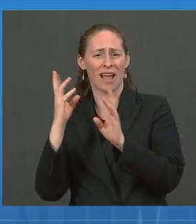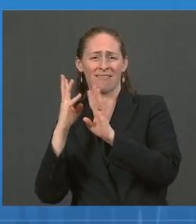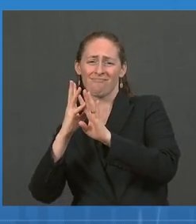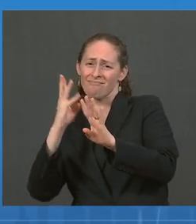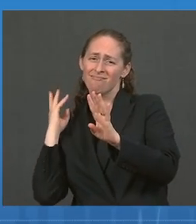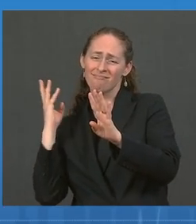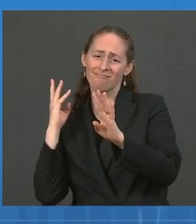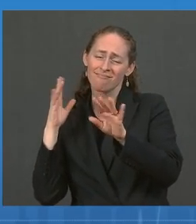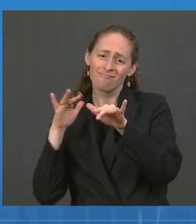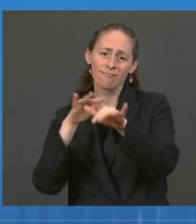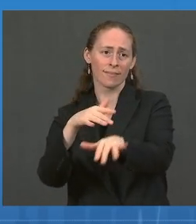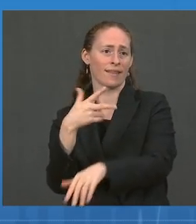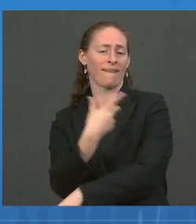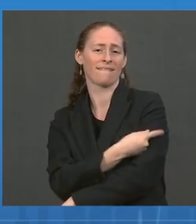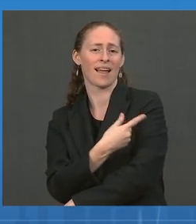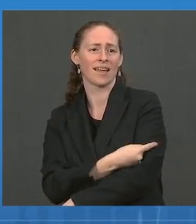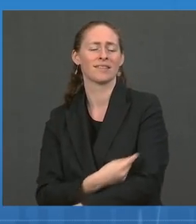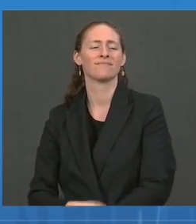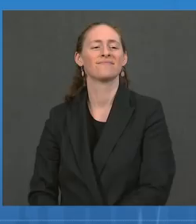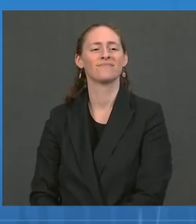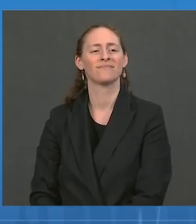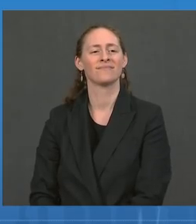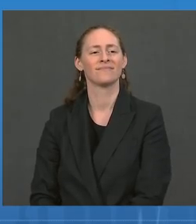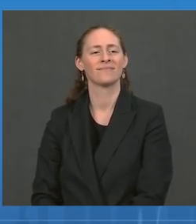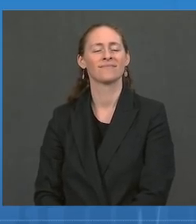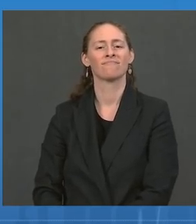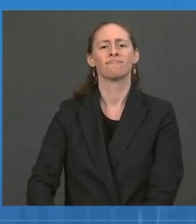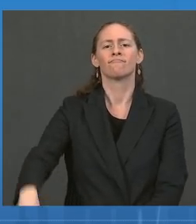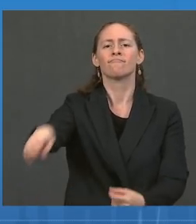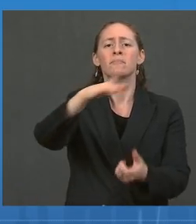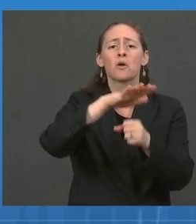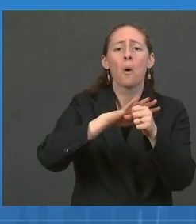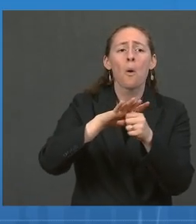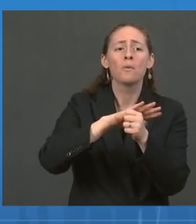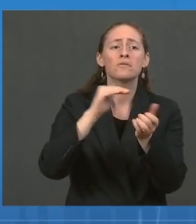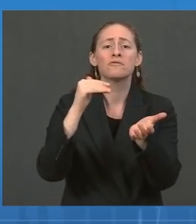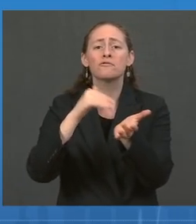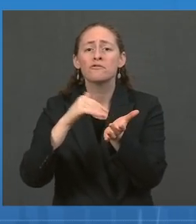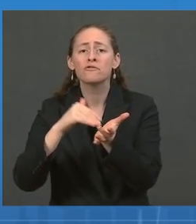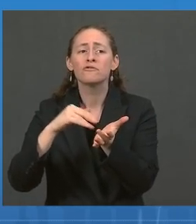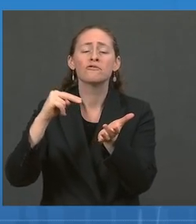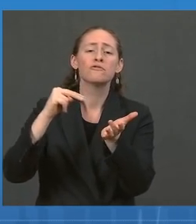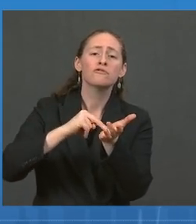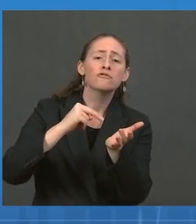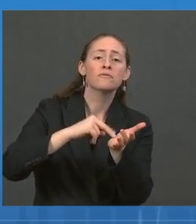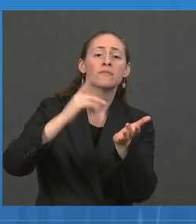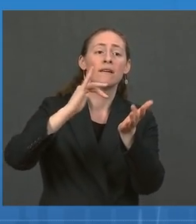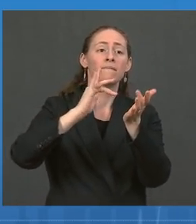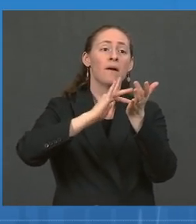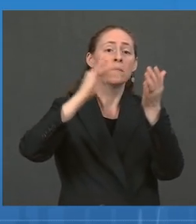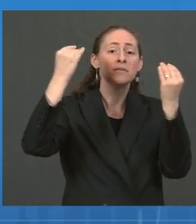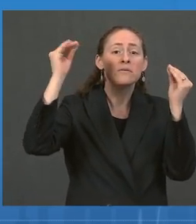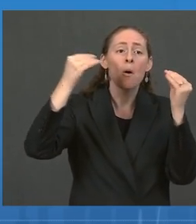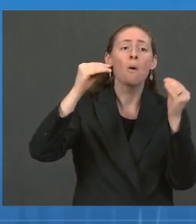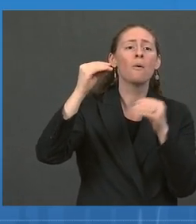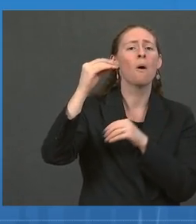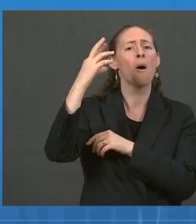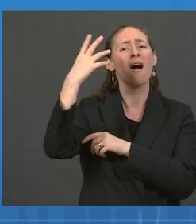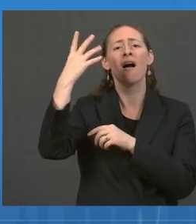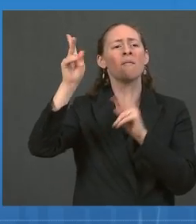the work of the local doctors, nurses and pharmacists who got on the radio, TV, or in the newspaper to share the facts, the data,